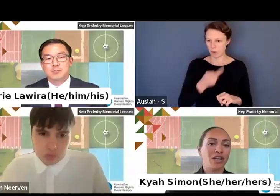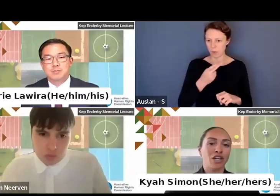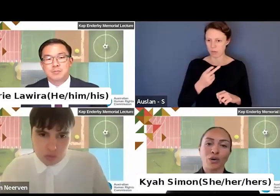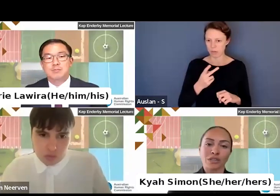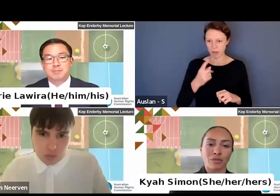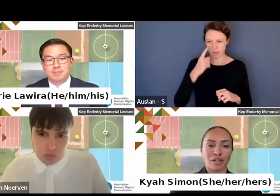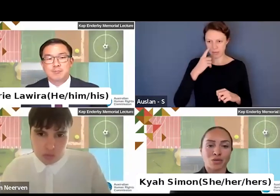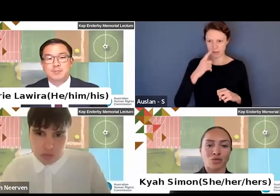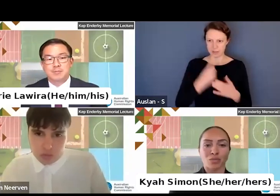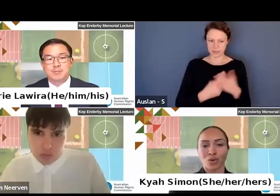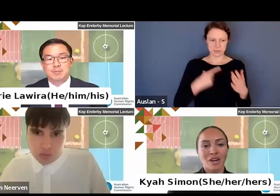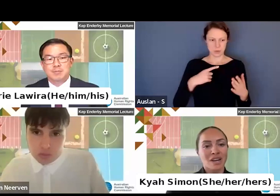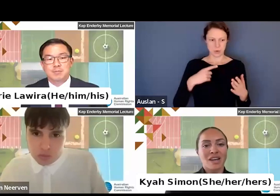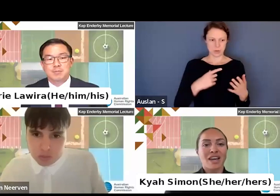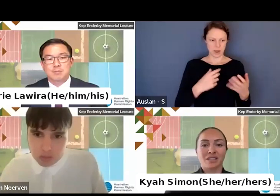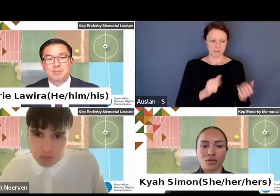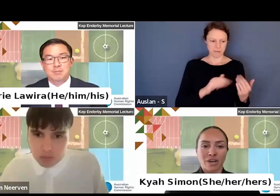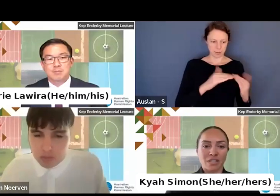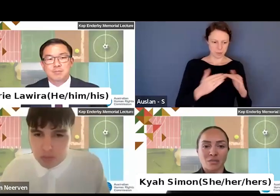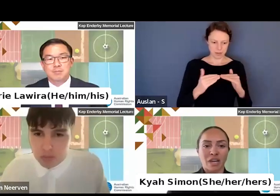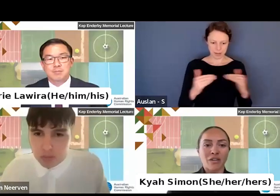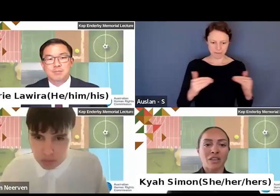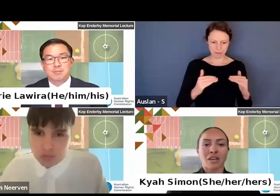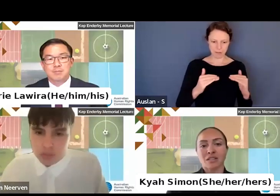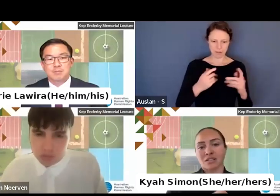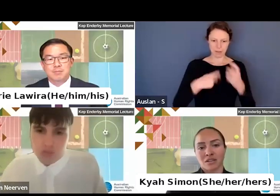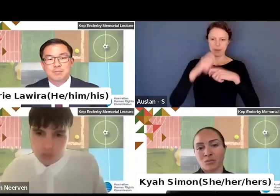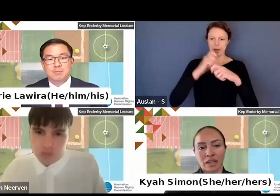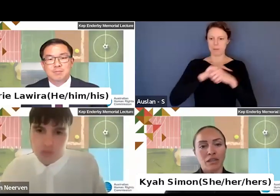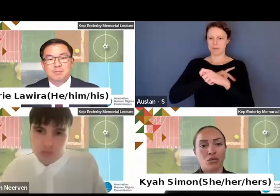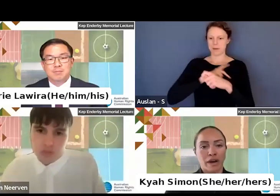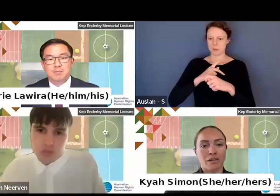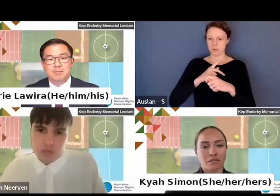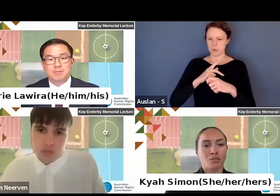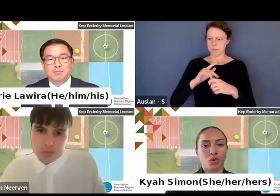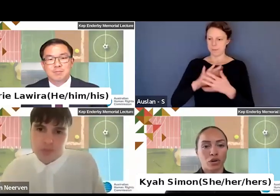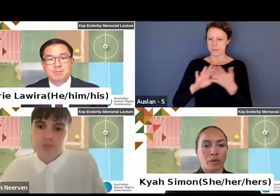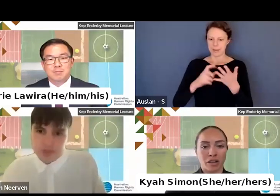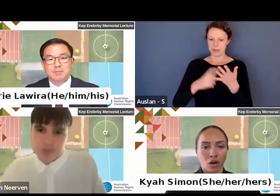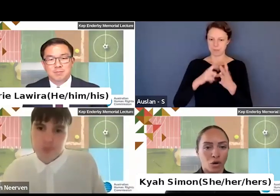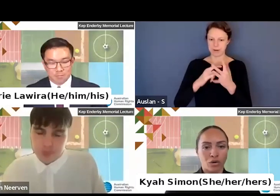and you go into professional sport, it stops racism there. I think it's kind of bled throughout sport no matter the code